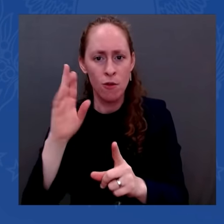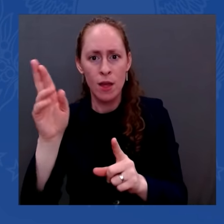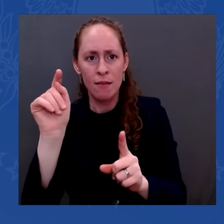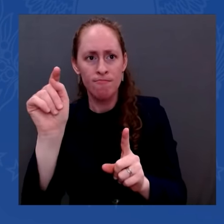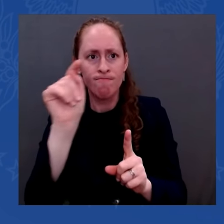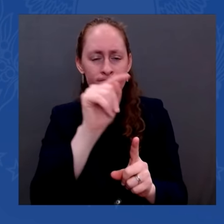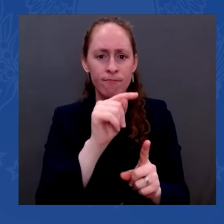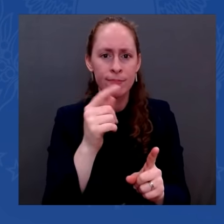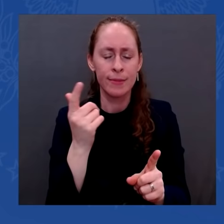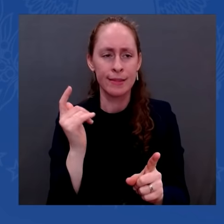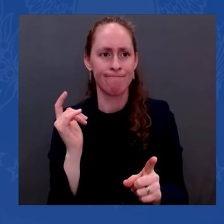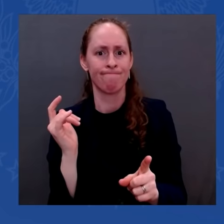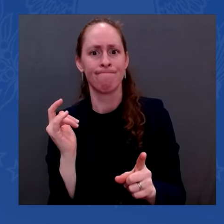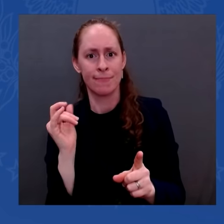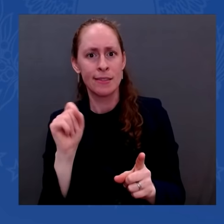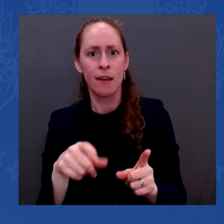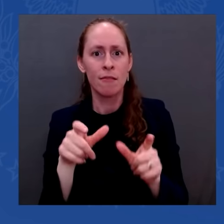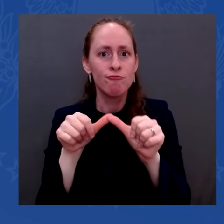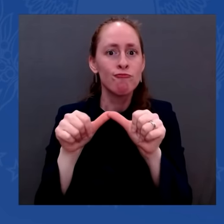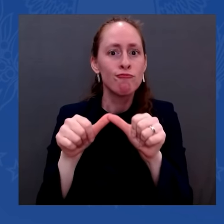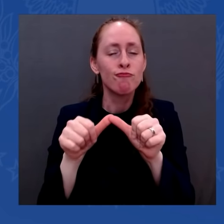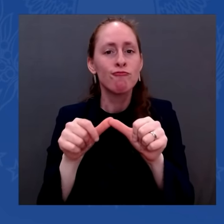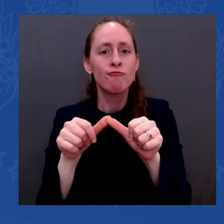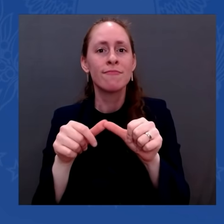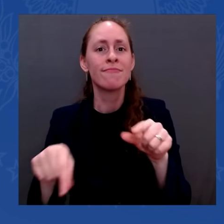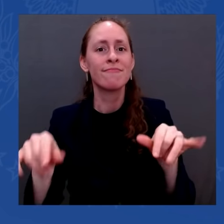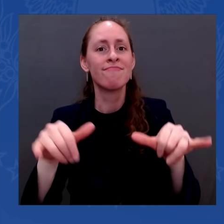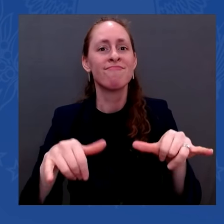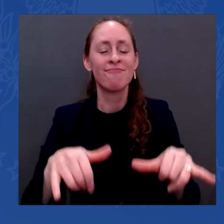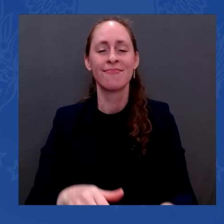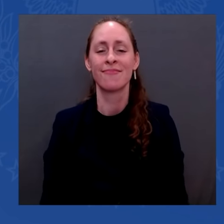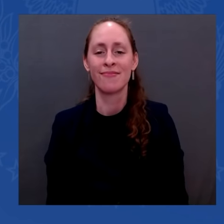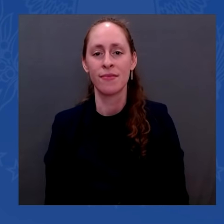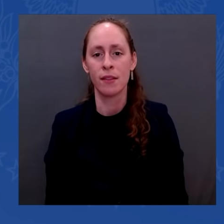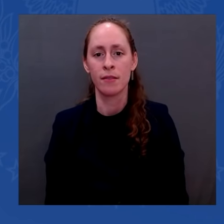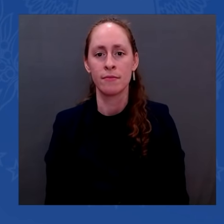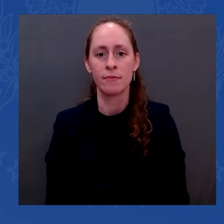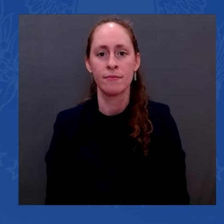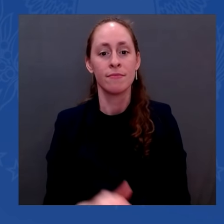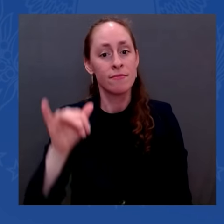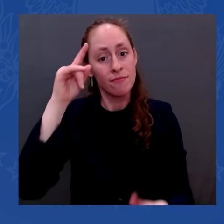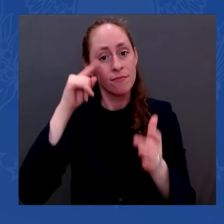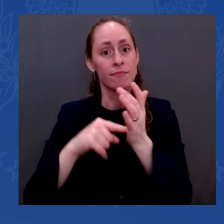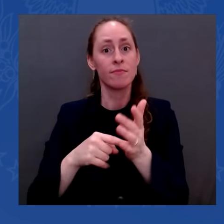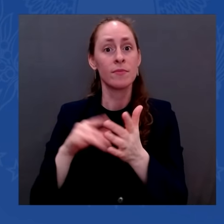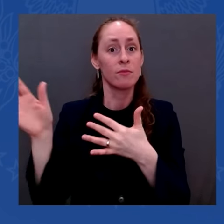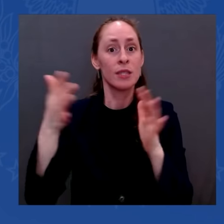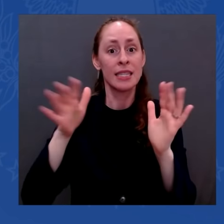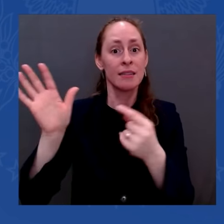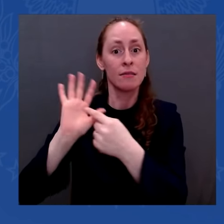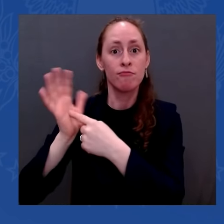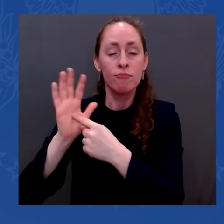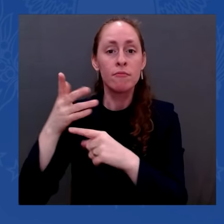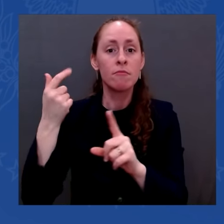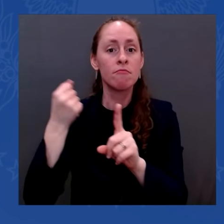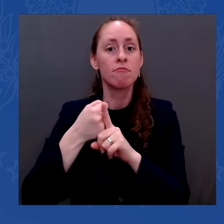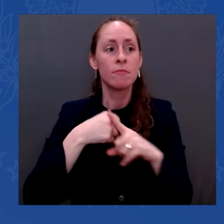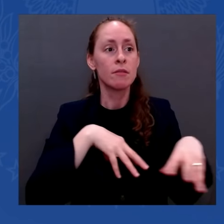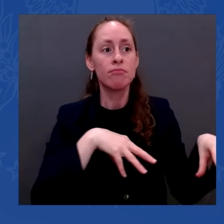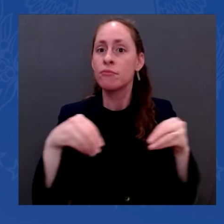you know, our powerlines fall, it leaves our communities without power, we have a long ways to go. And we're really counting on the incentives